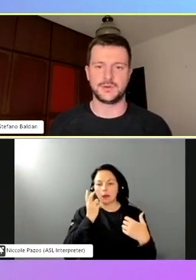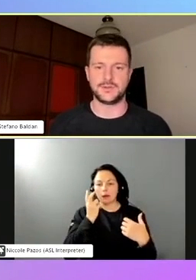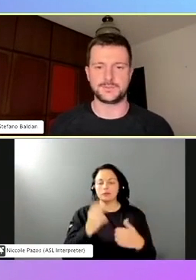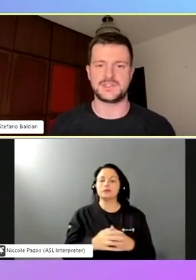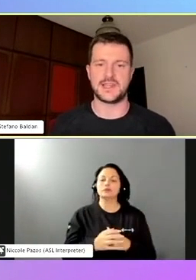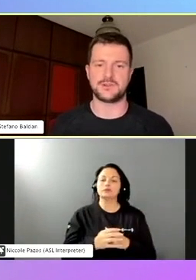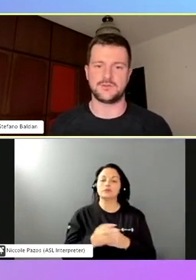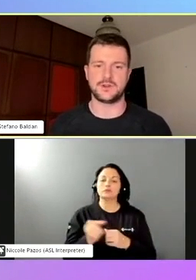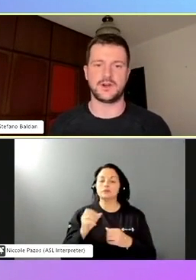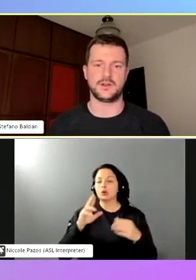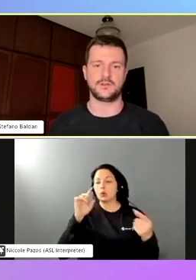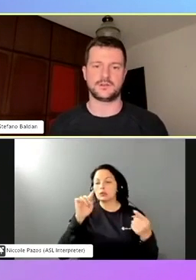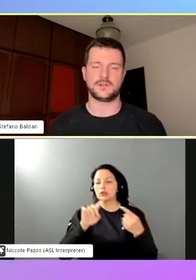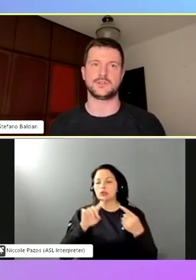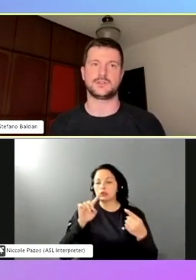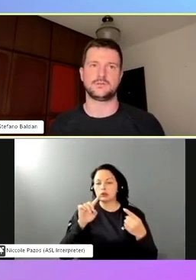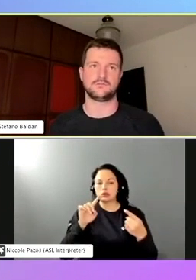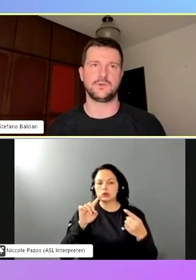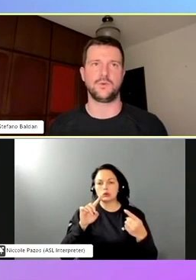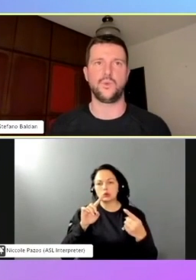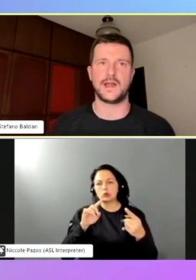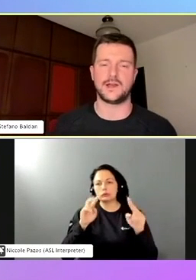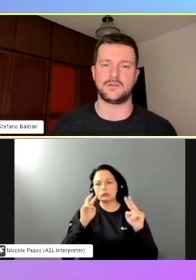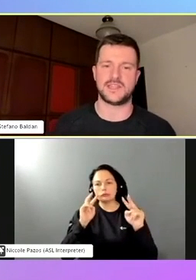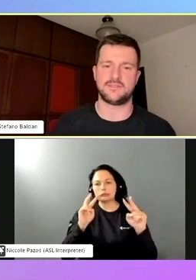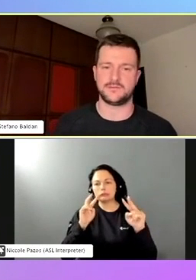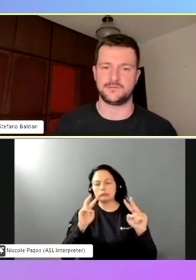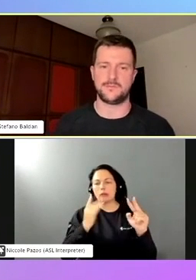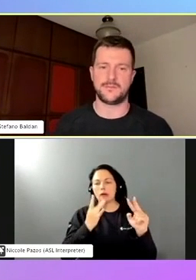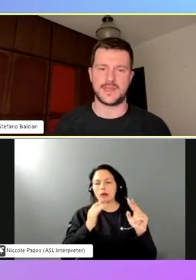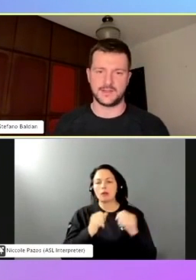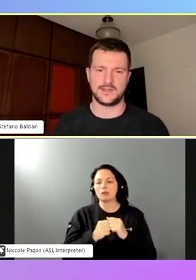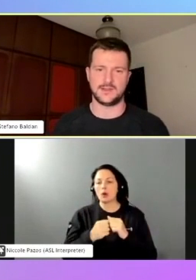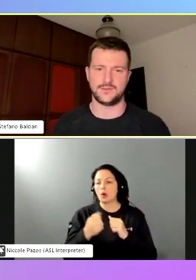or to the top or the bottom.